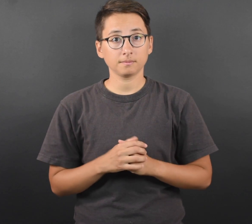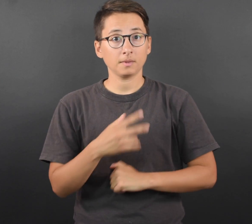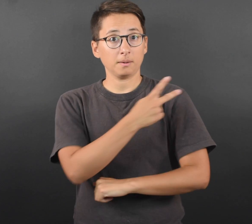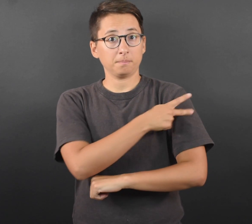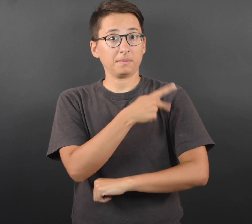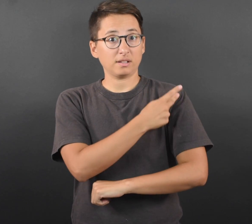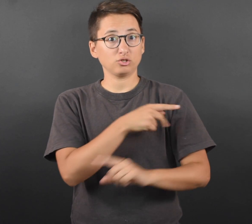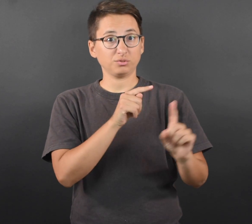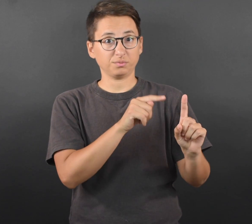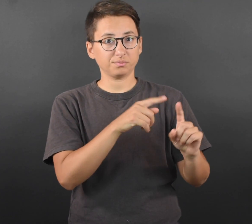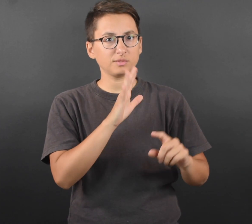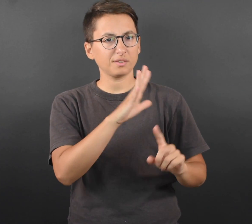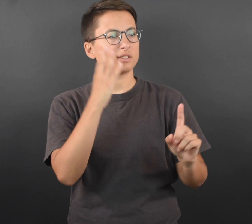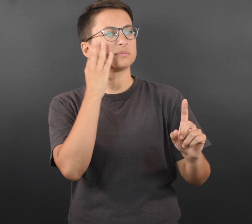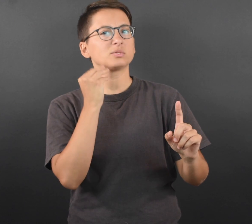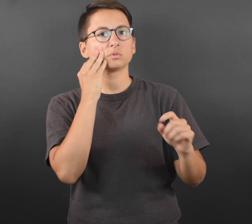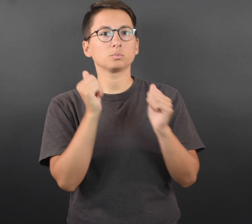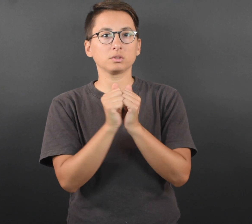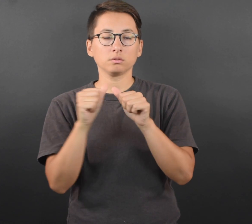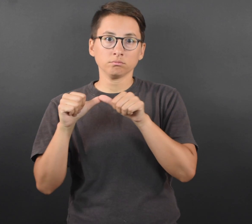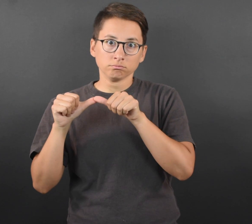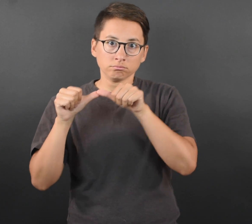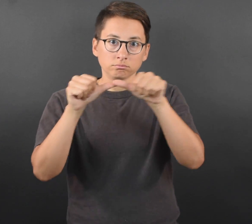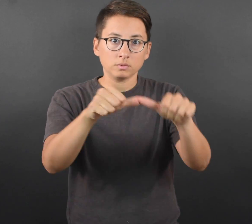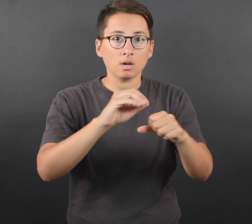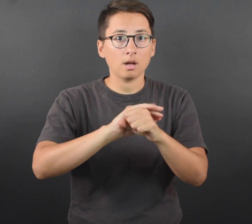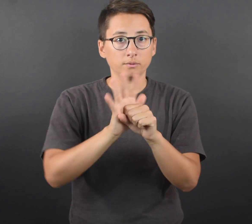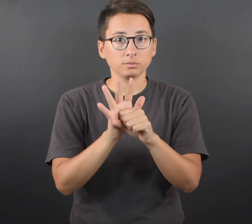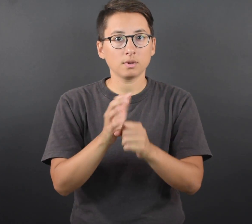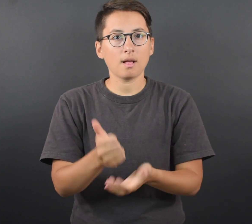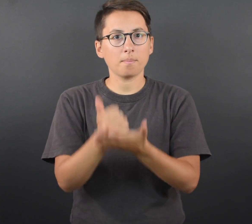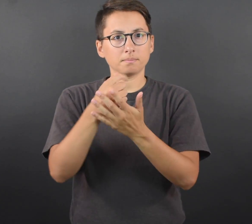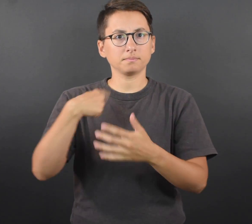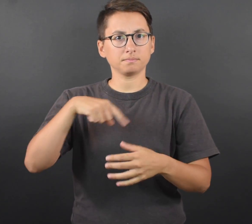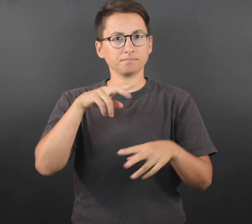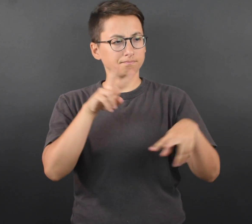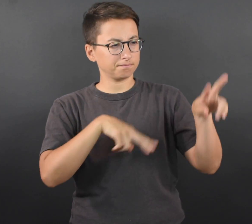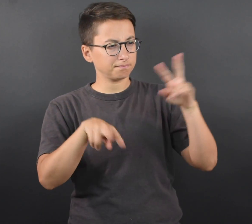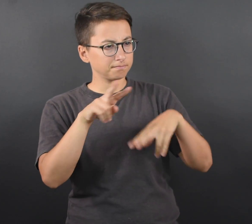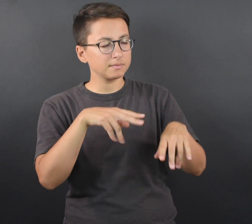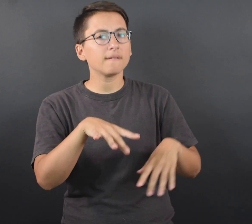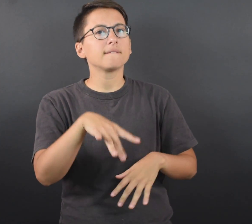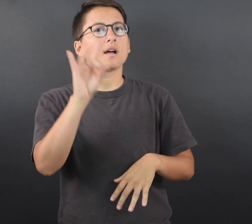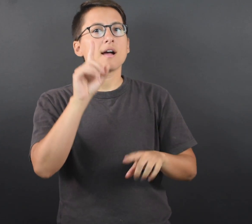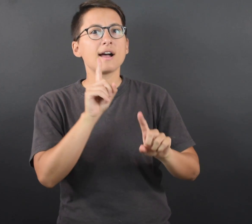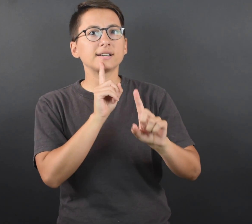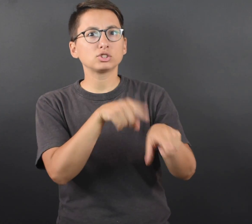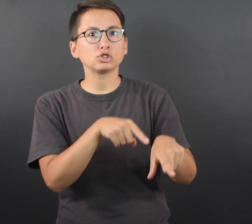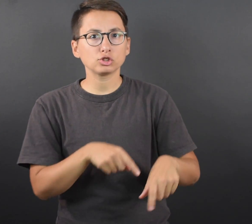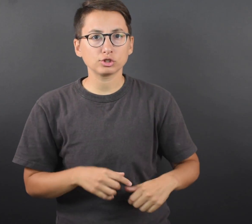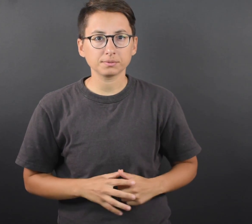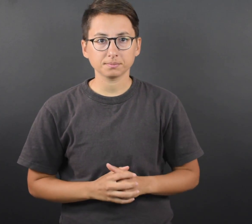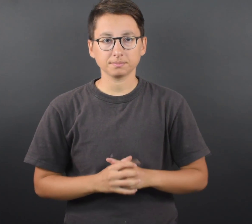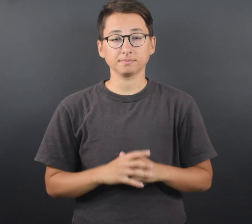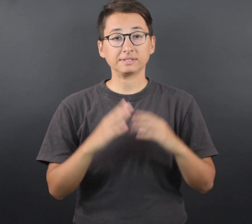Long-COVID patients may unlock secrets of mysterious conditions